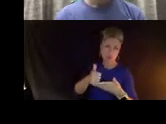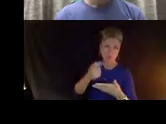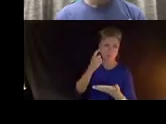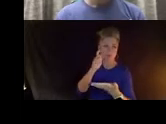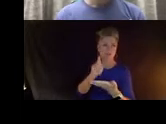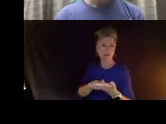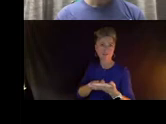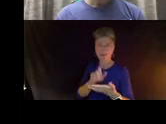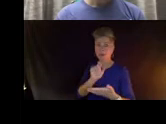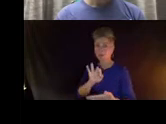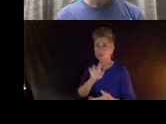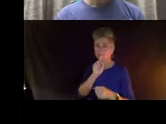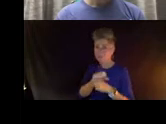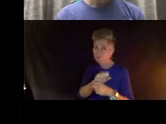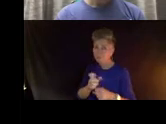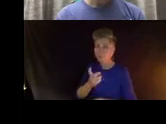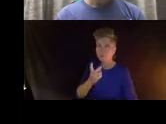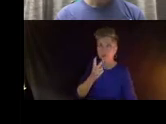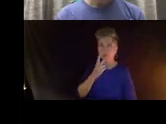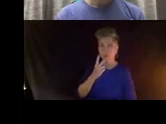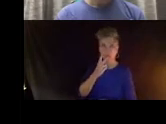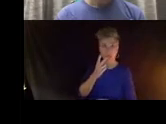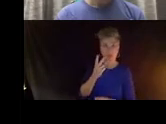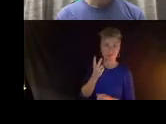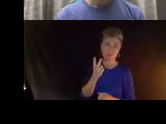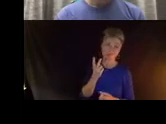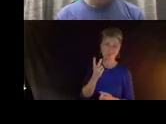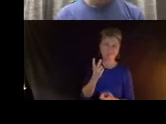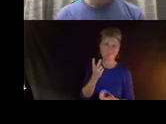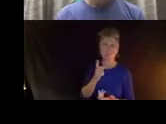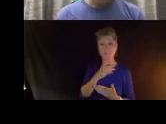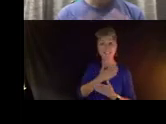if smoking is an enjoyable piece of life,